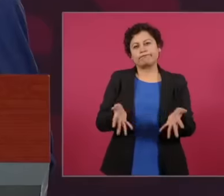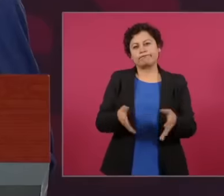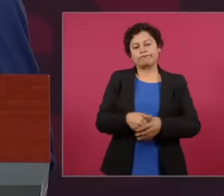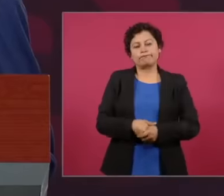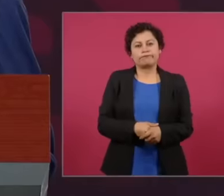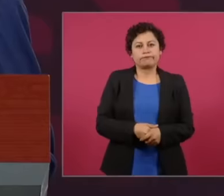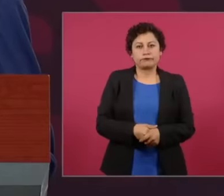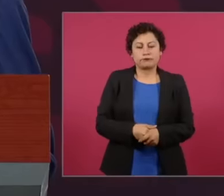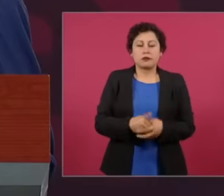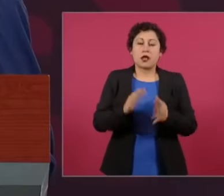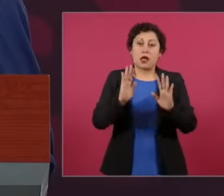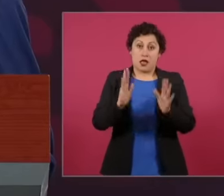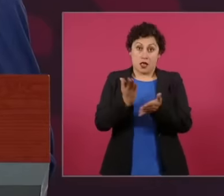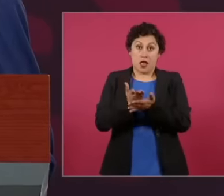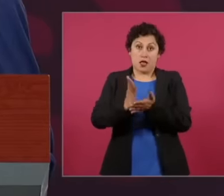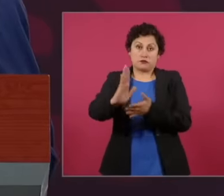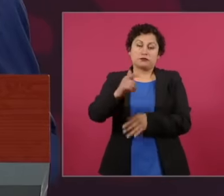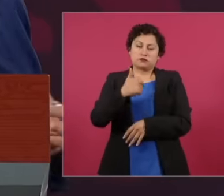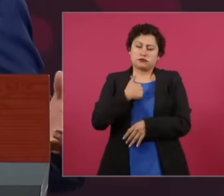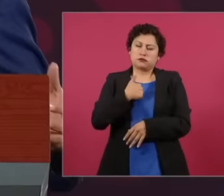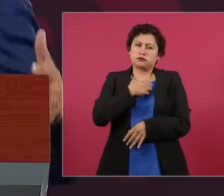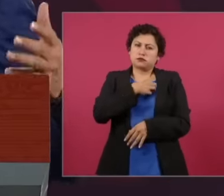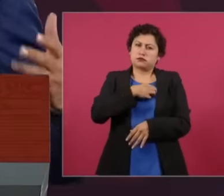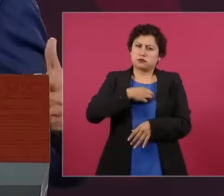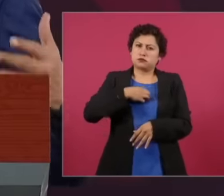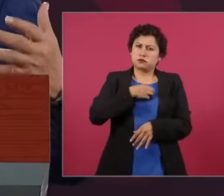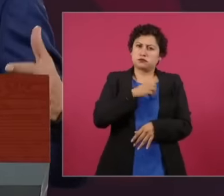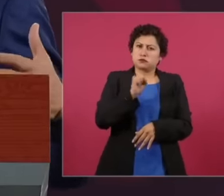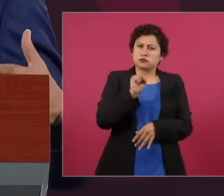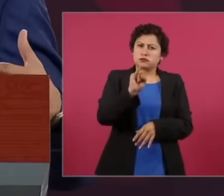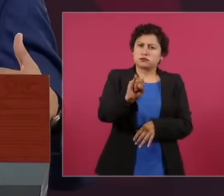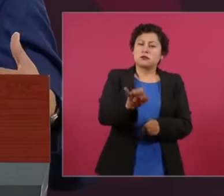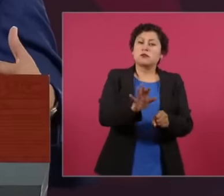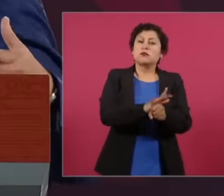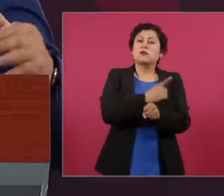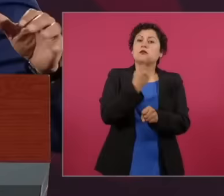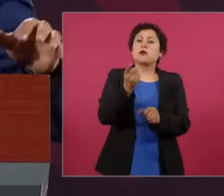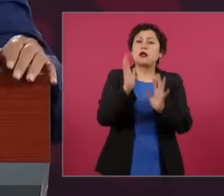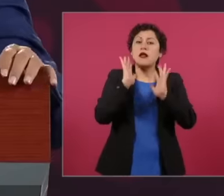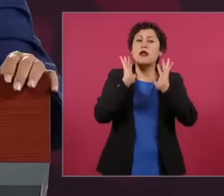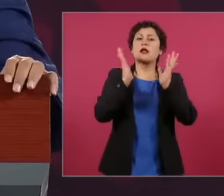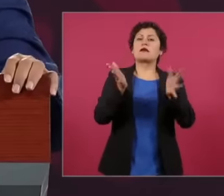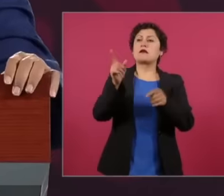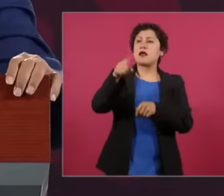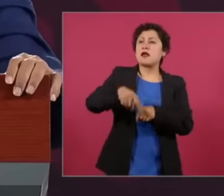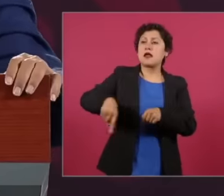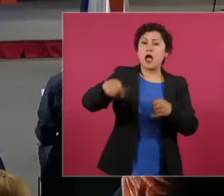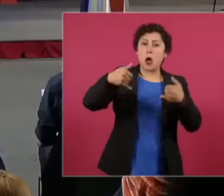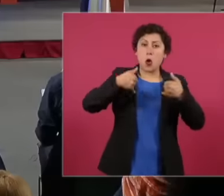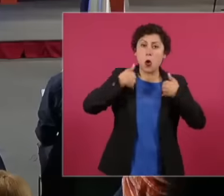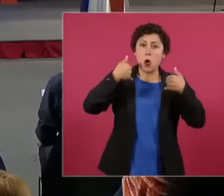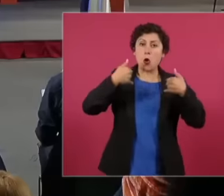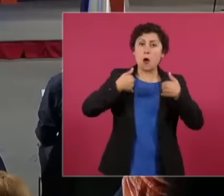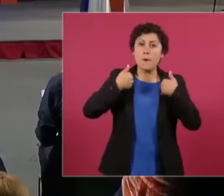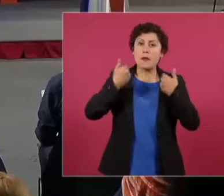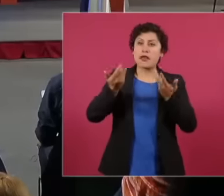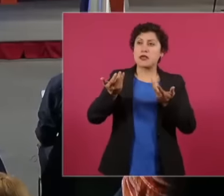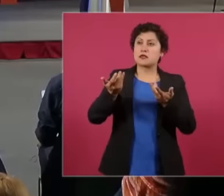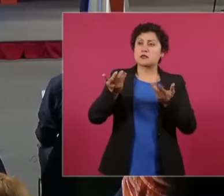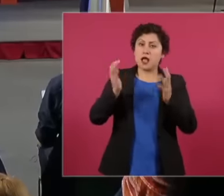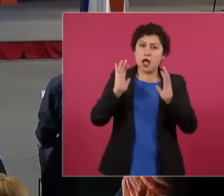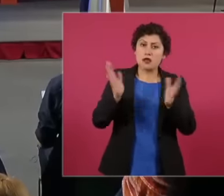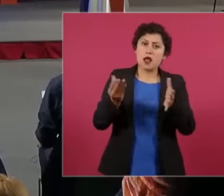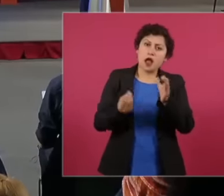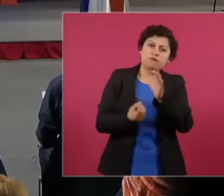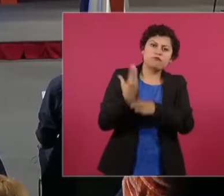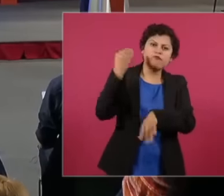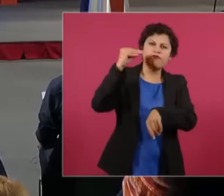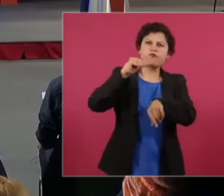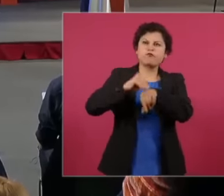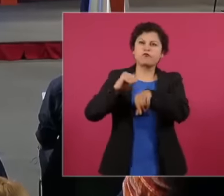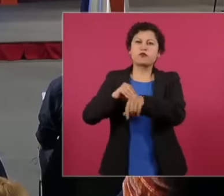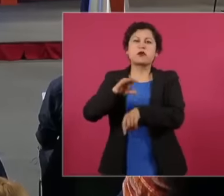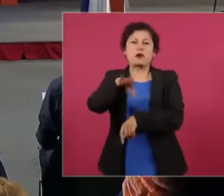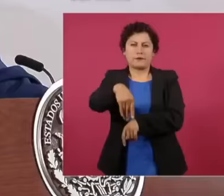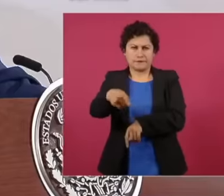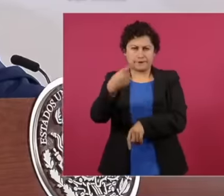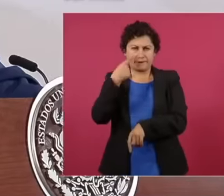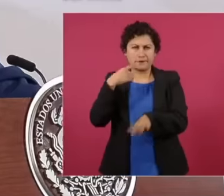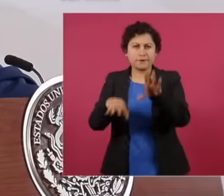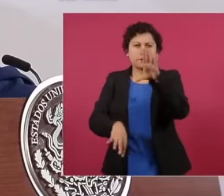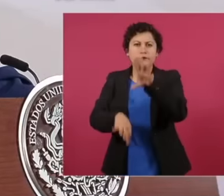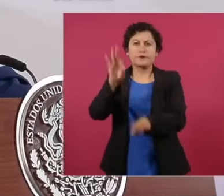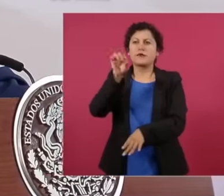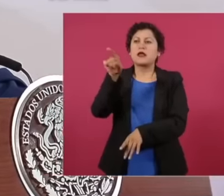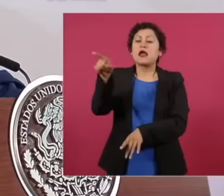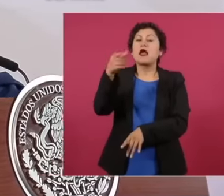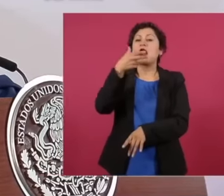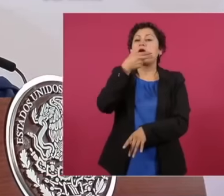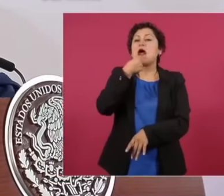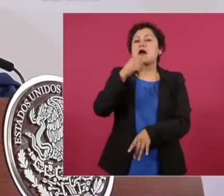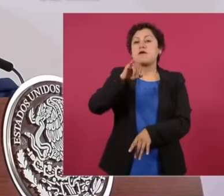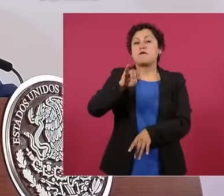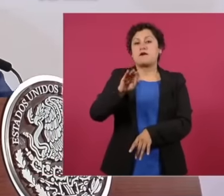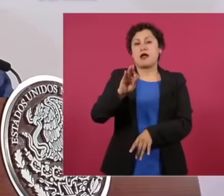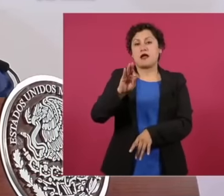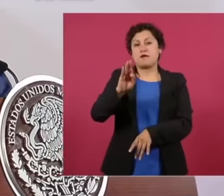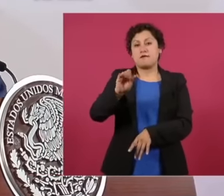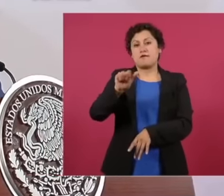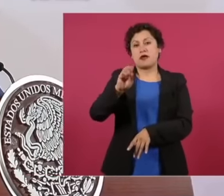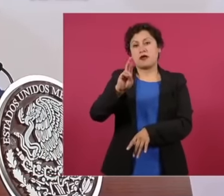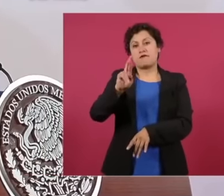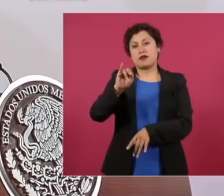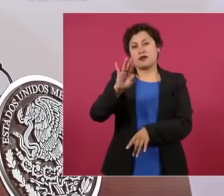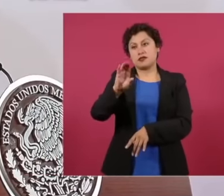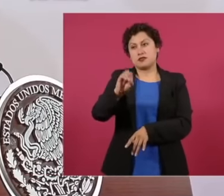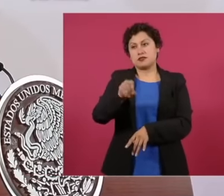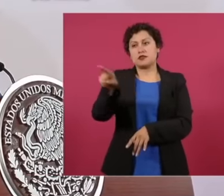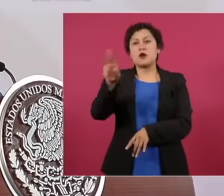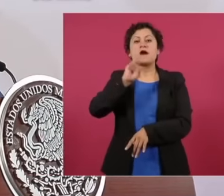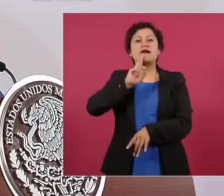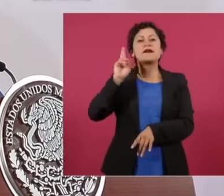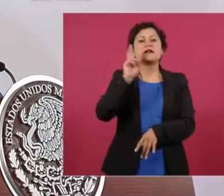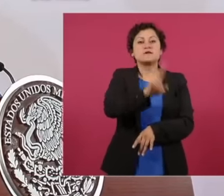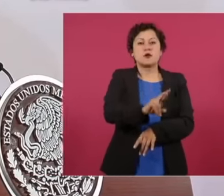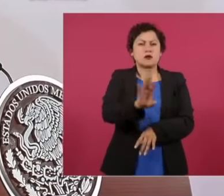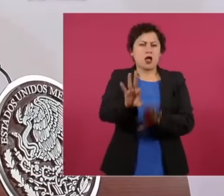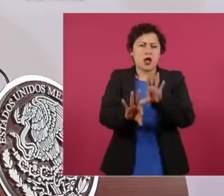that they are emerging young people Put something about Fabricio just one an answer one